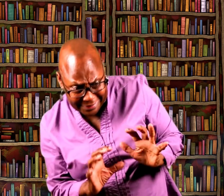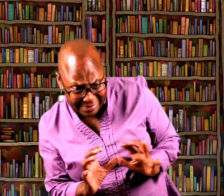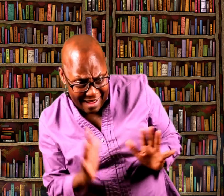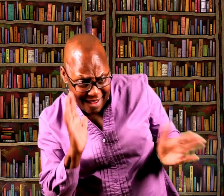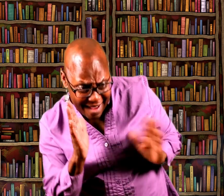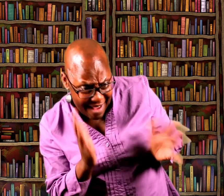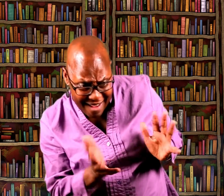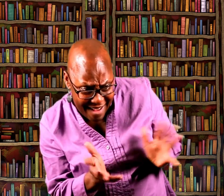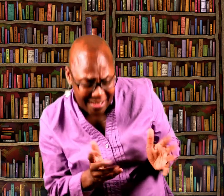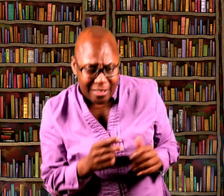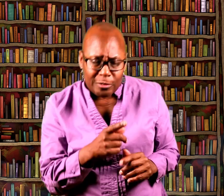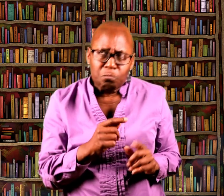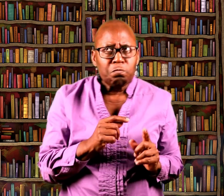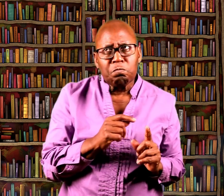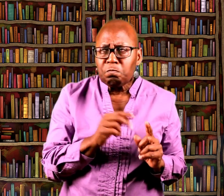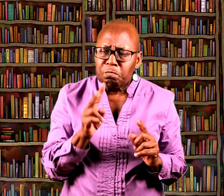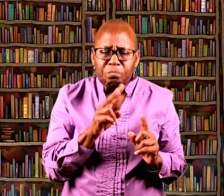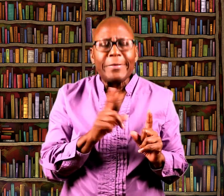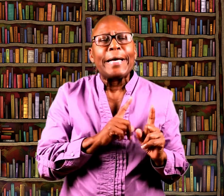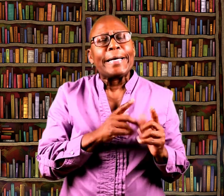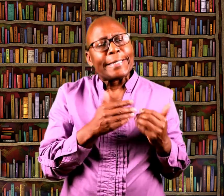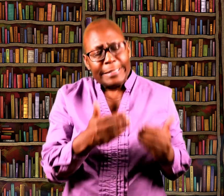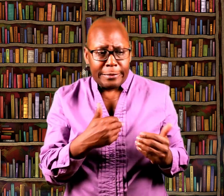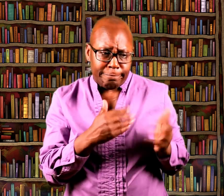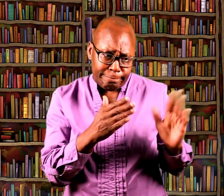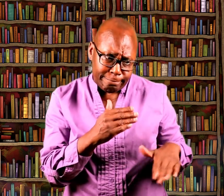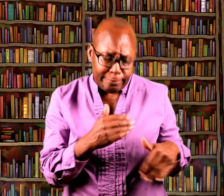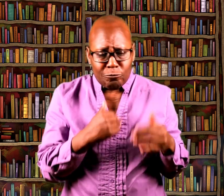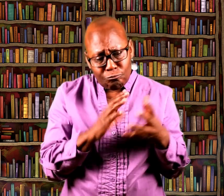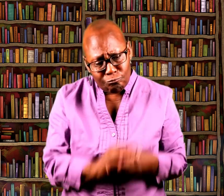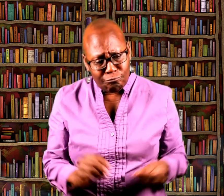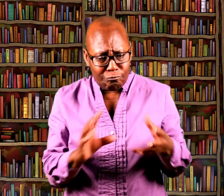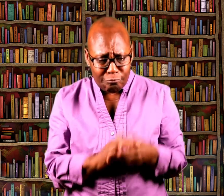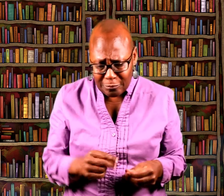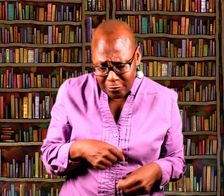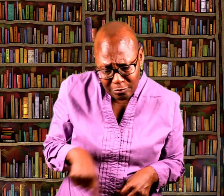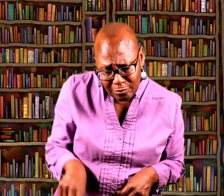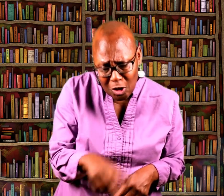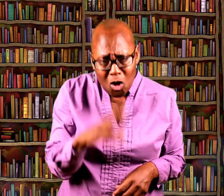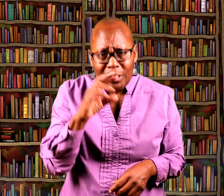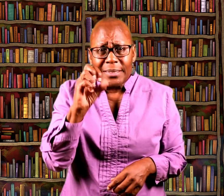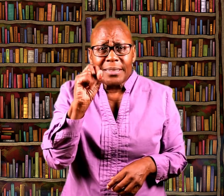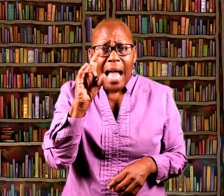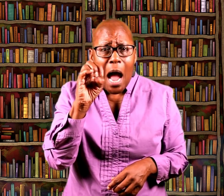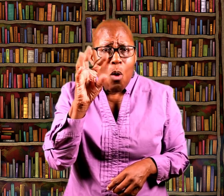trying to say hello. He continued to refuse to look at me. I gave up and went ahead and told a story about pushing